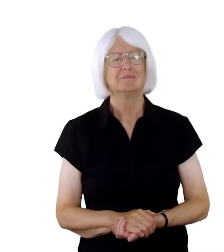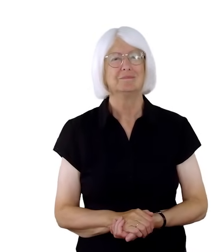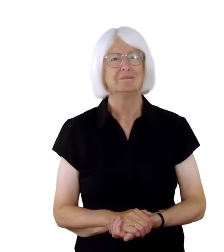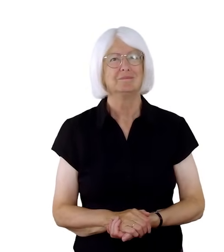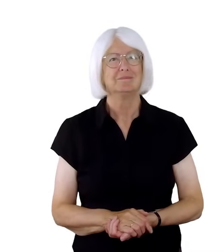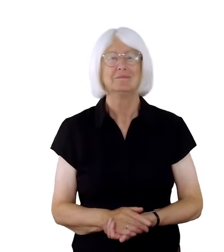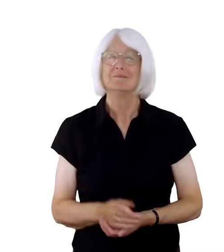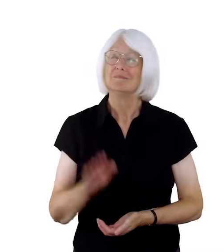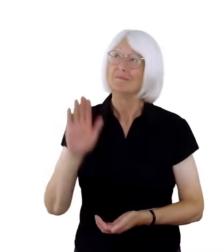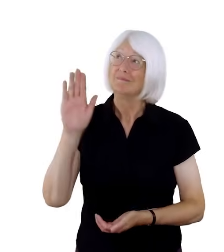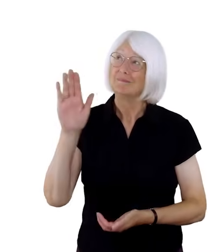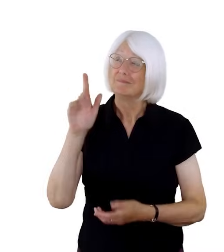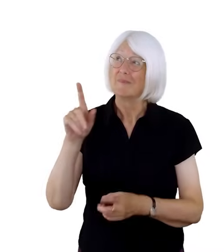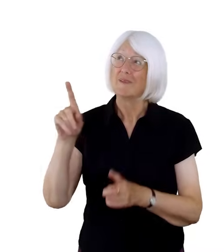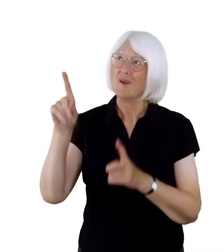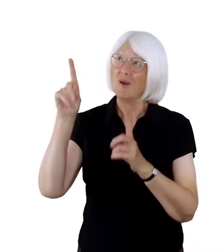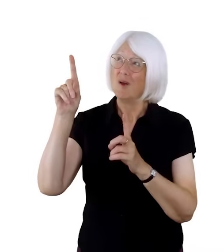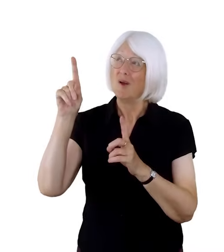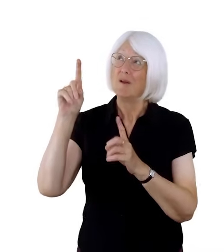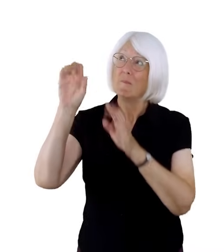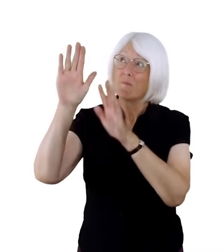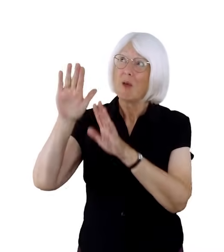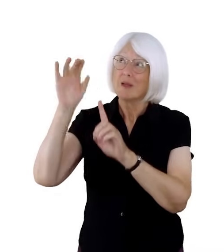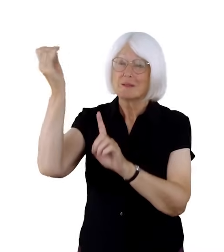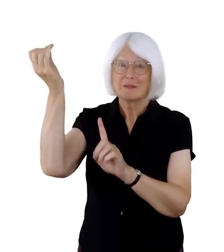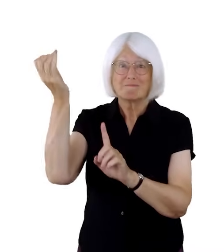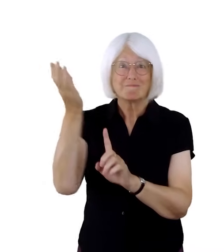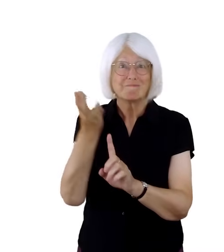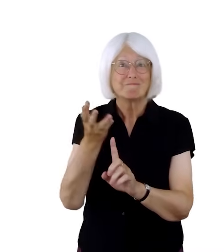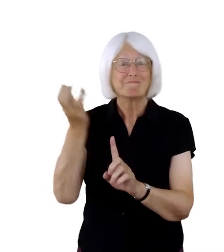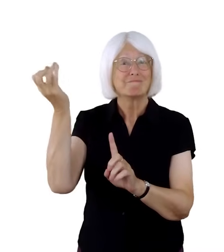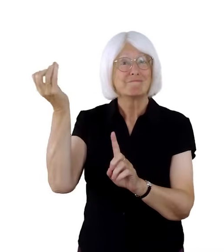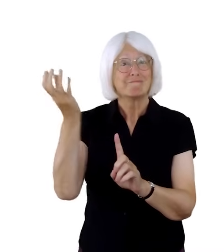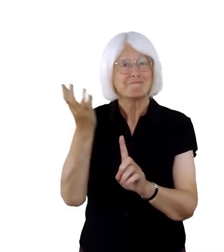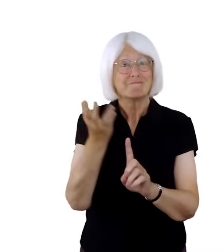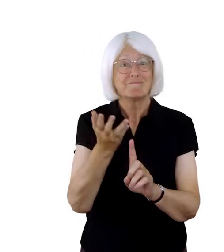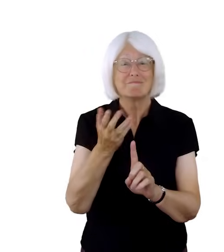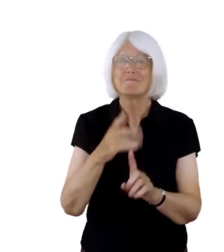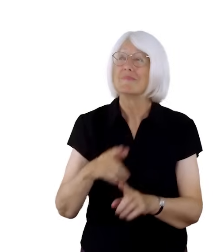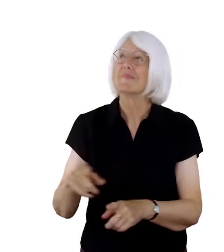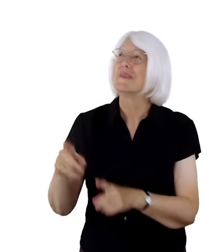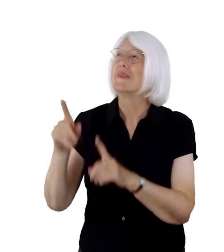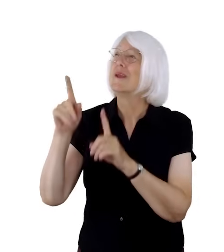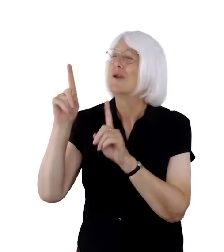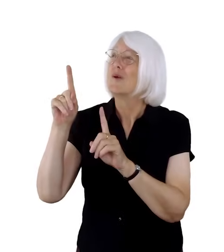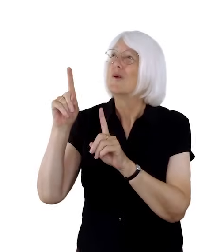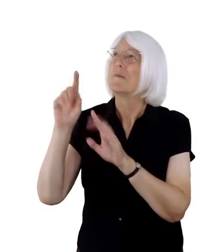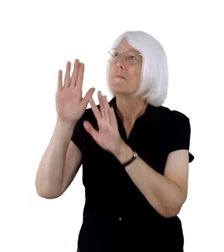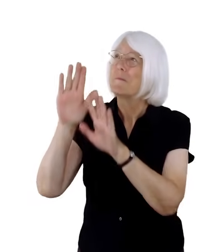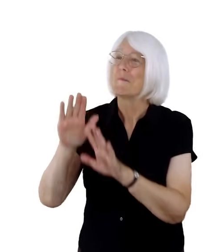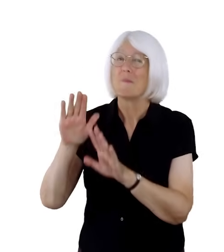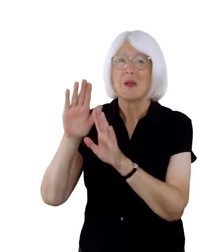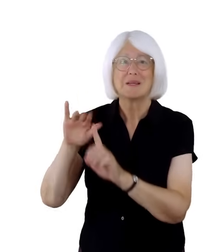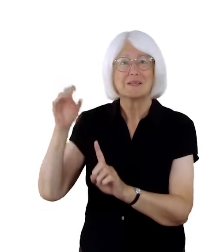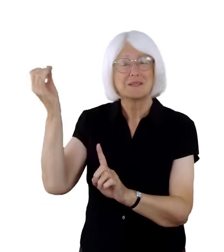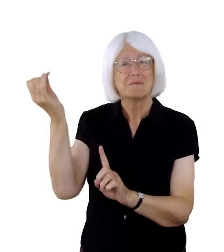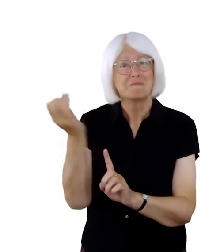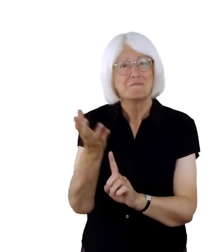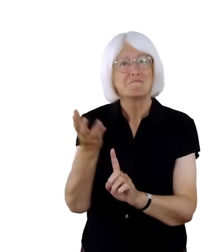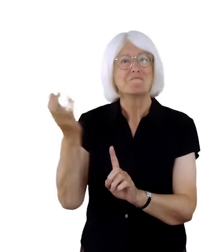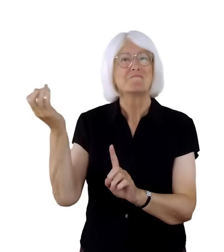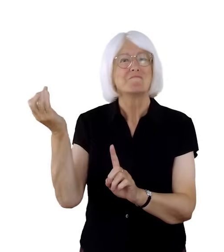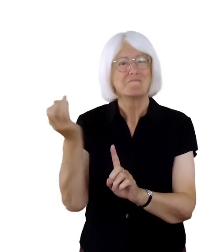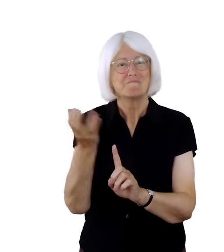Lord have mercy